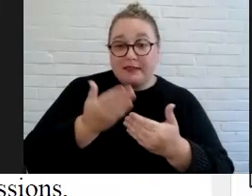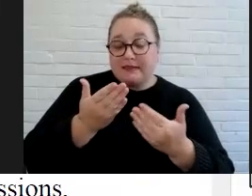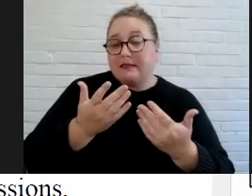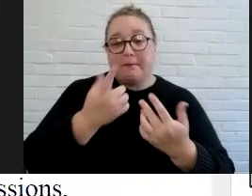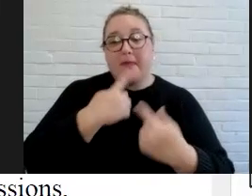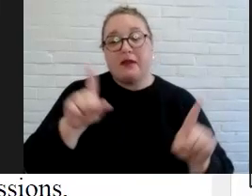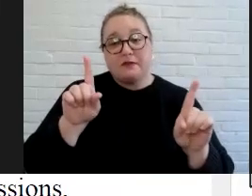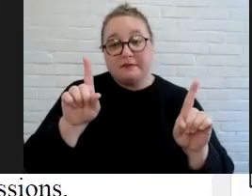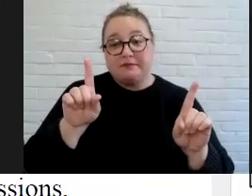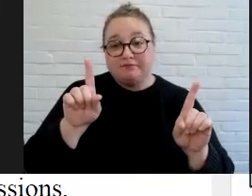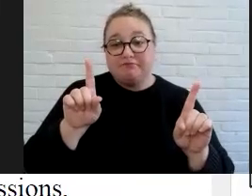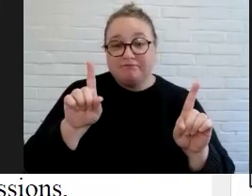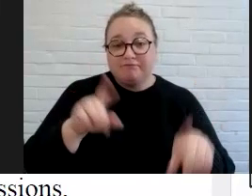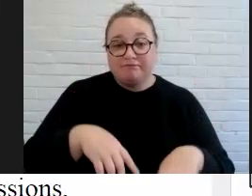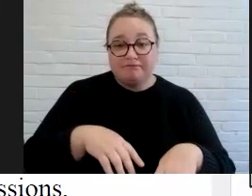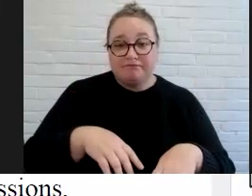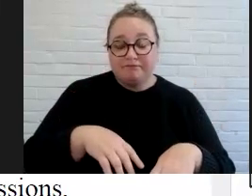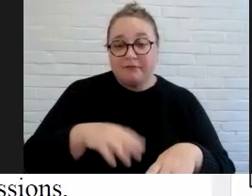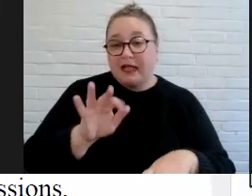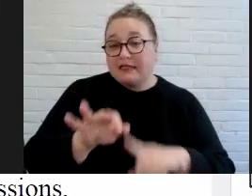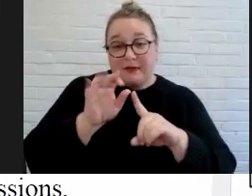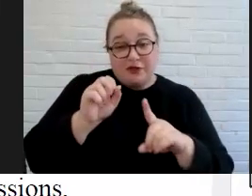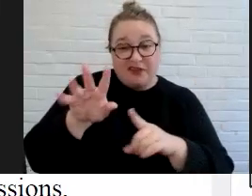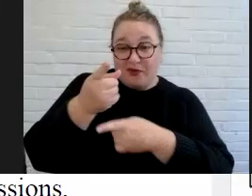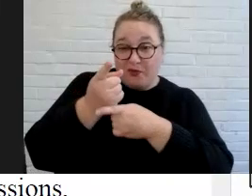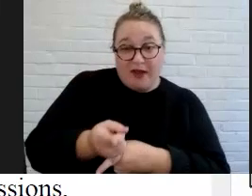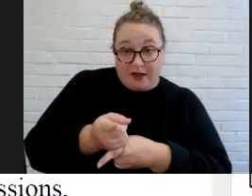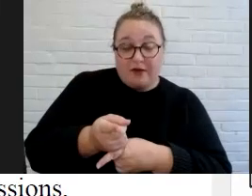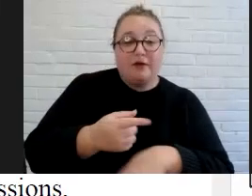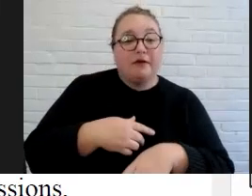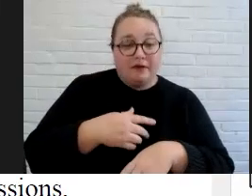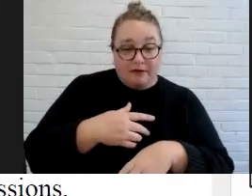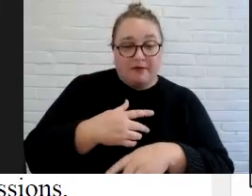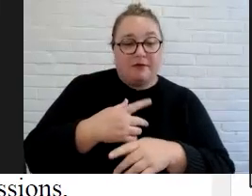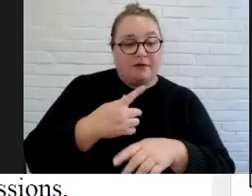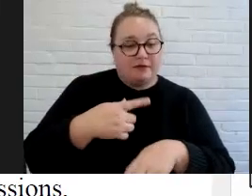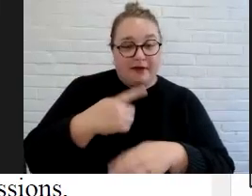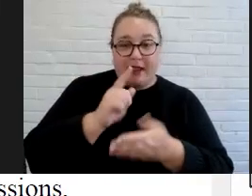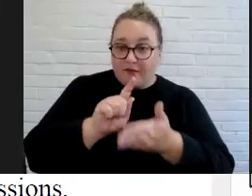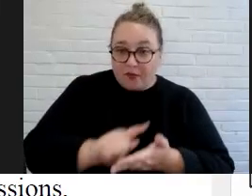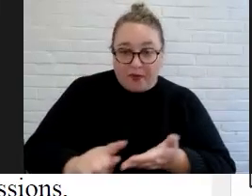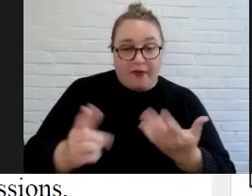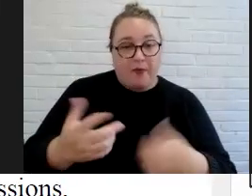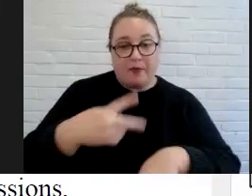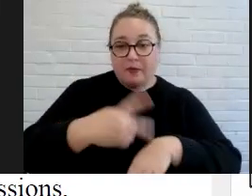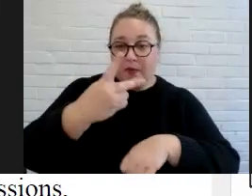especially if they're regular, if you're doing an announcement once a week or twice a week, that is, you know, going to count as a C.